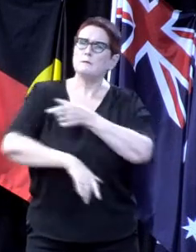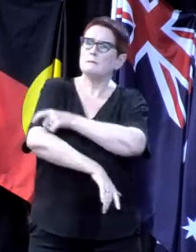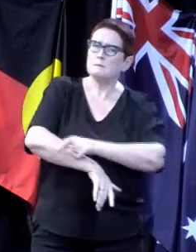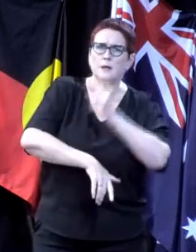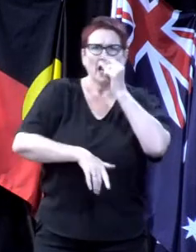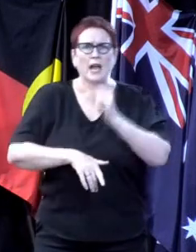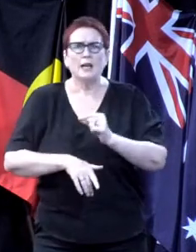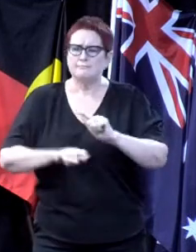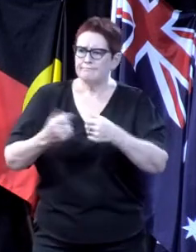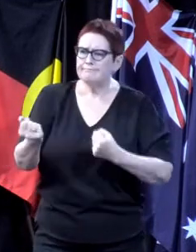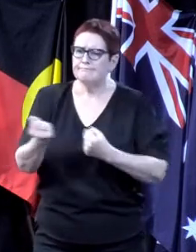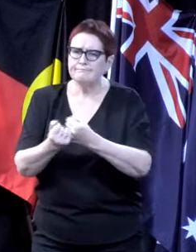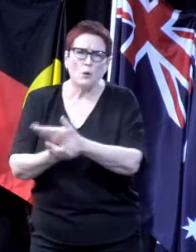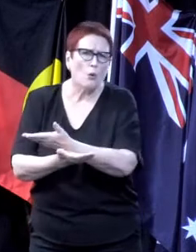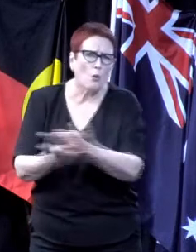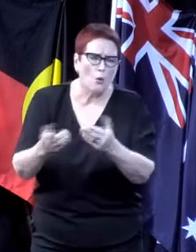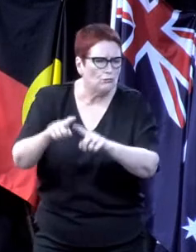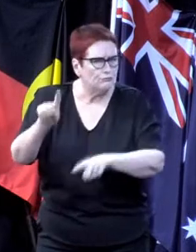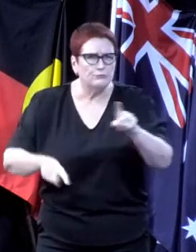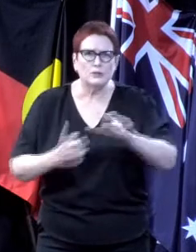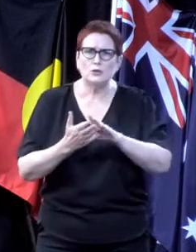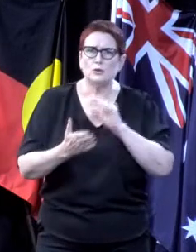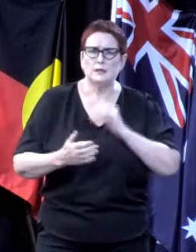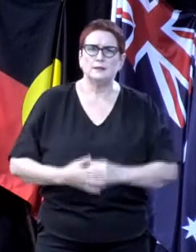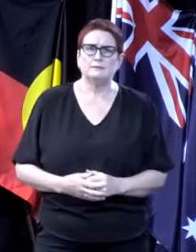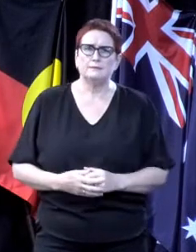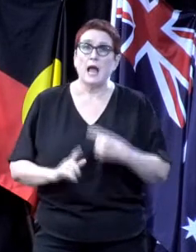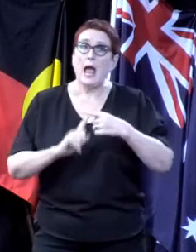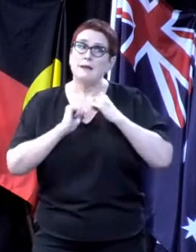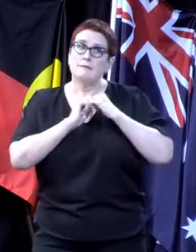to support all students and partnering with parents so that parents